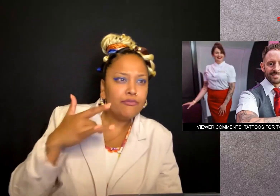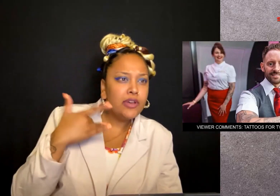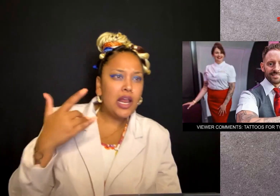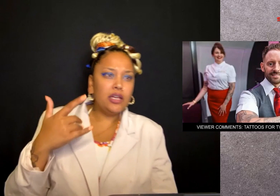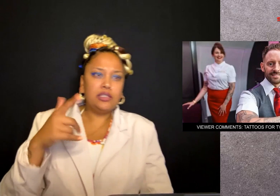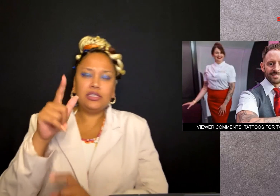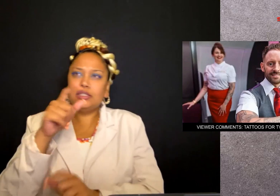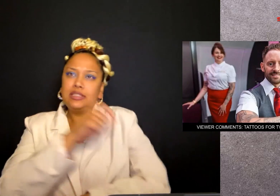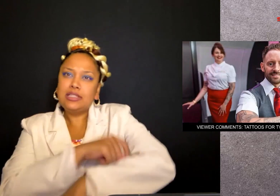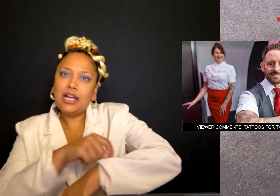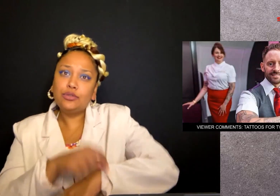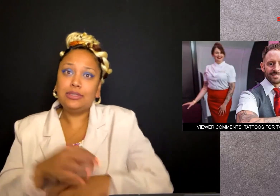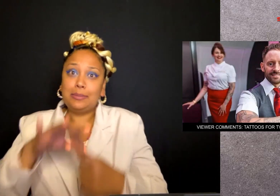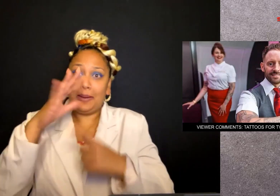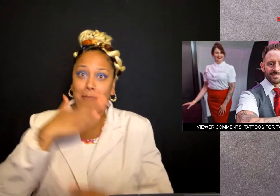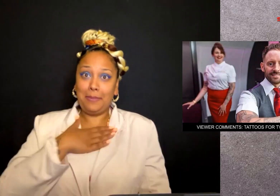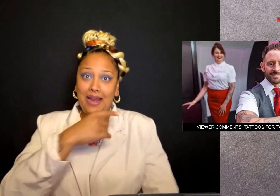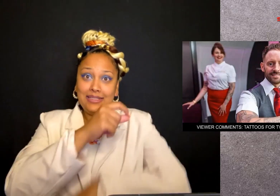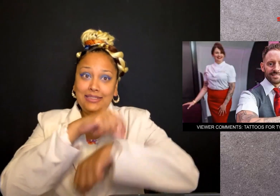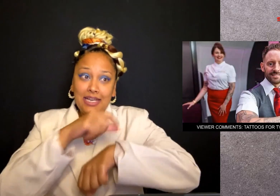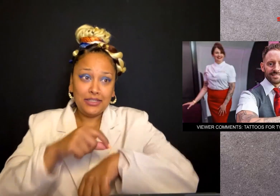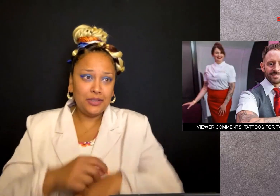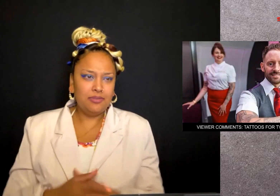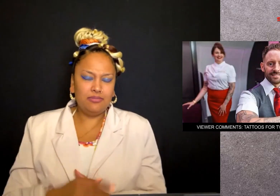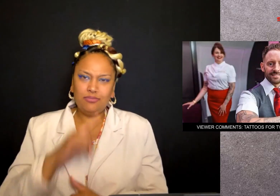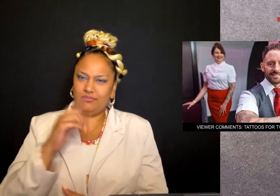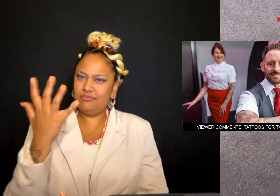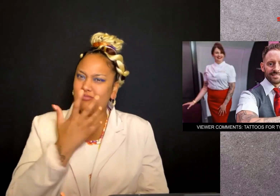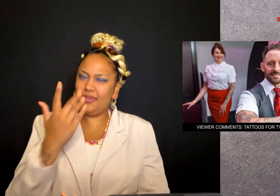we asked you our Sign1News viewers how you feel about tattoos